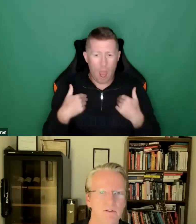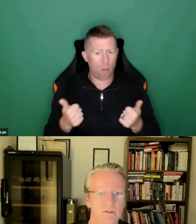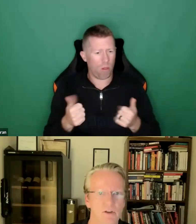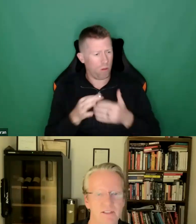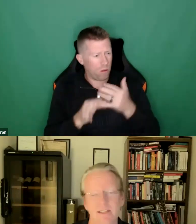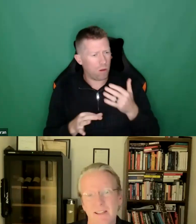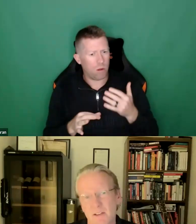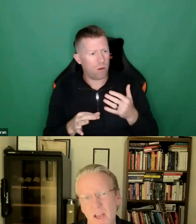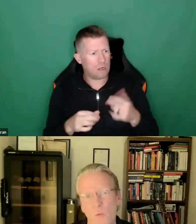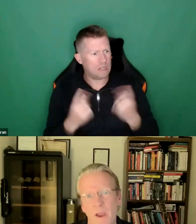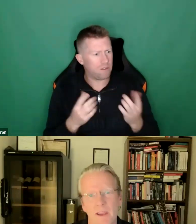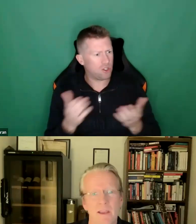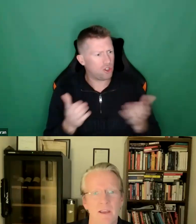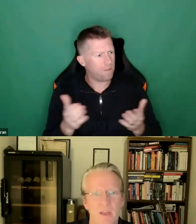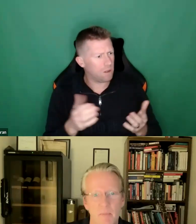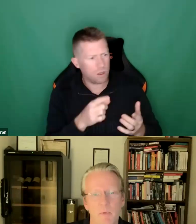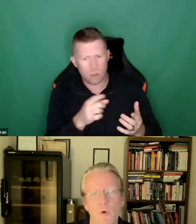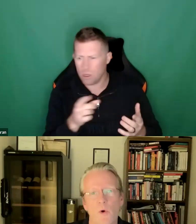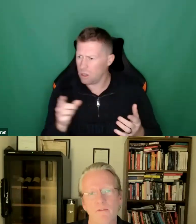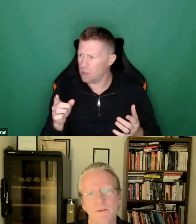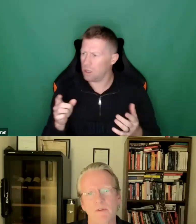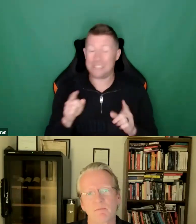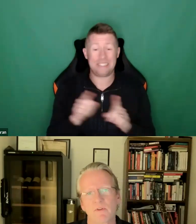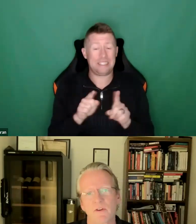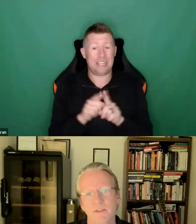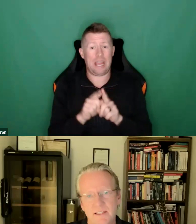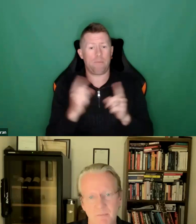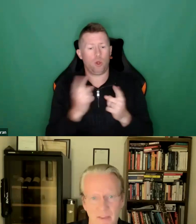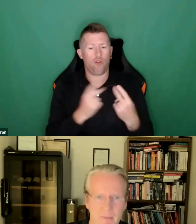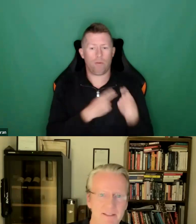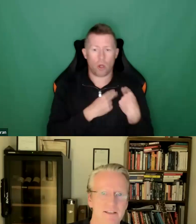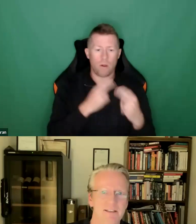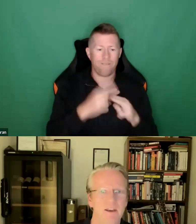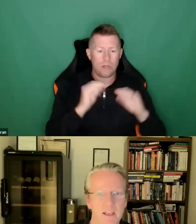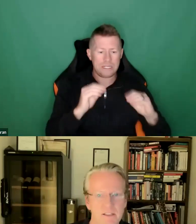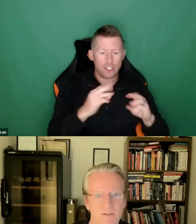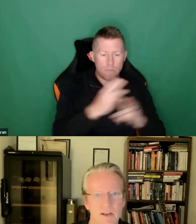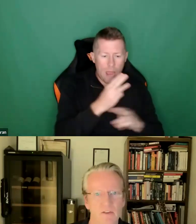health and well-being in schools. There are certain people who are responsible for those services.